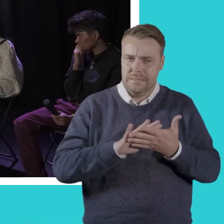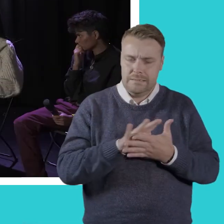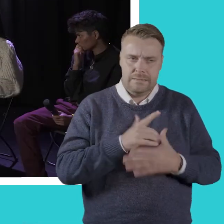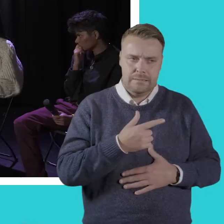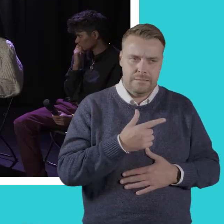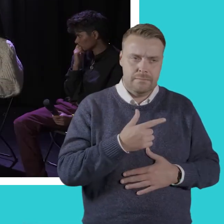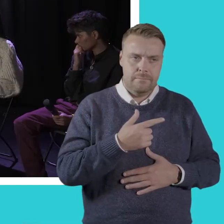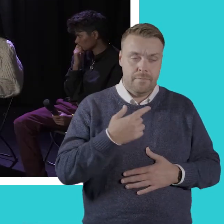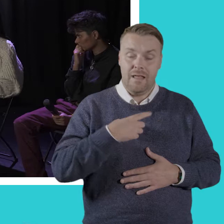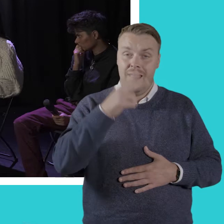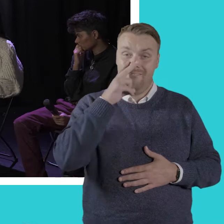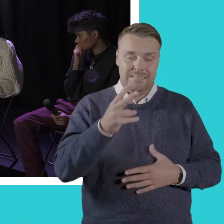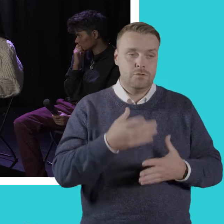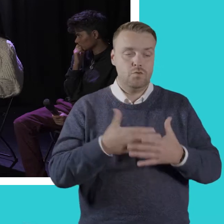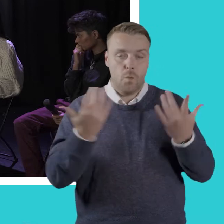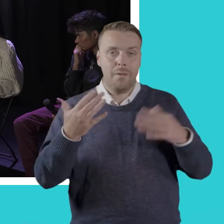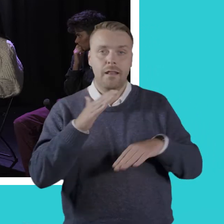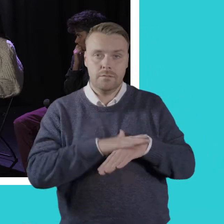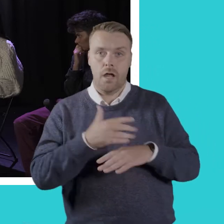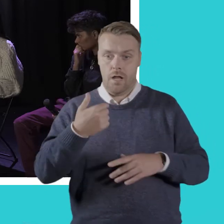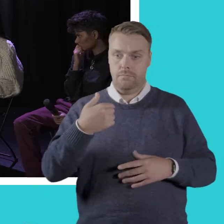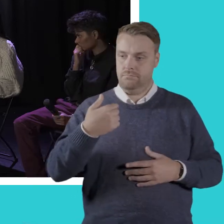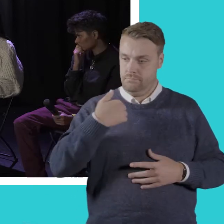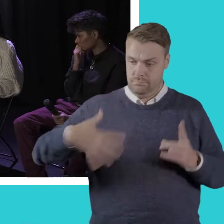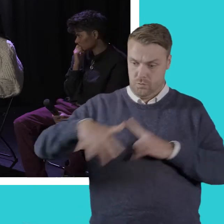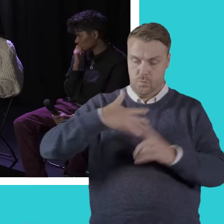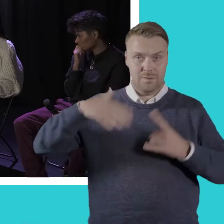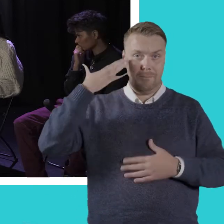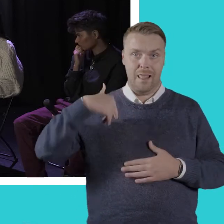I've seen so many times where as a community we've refused to help